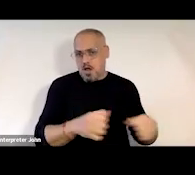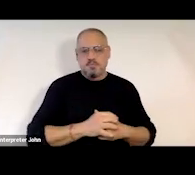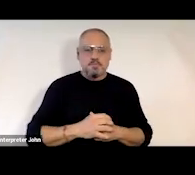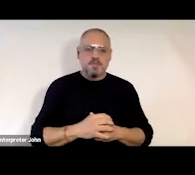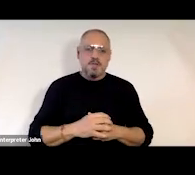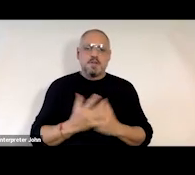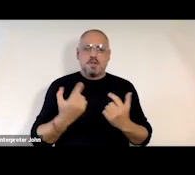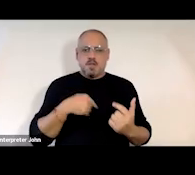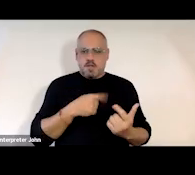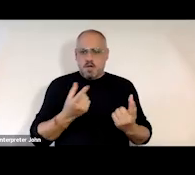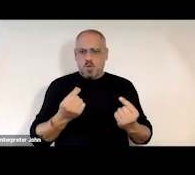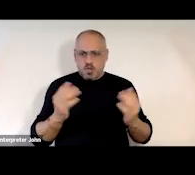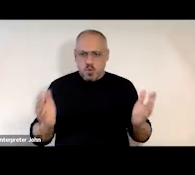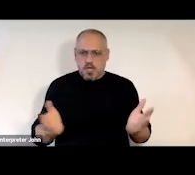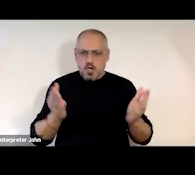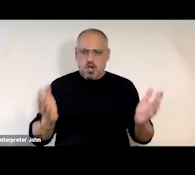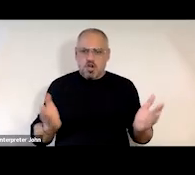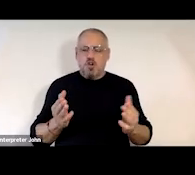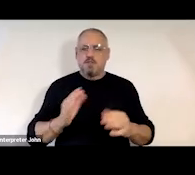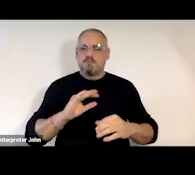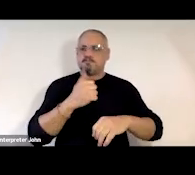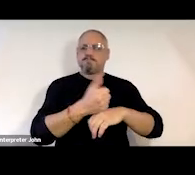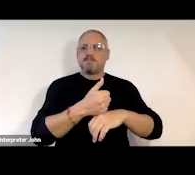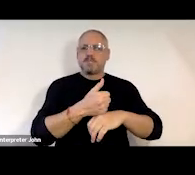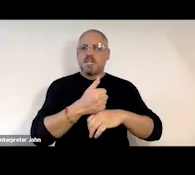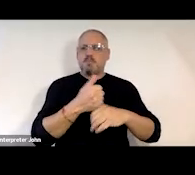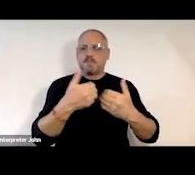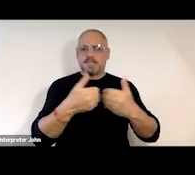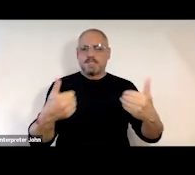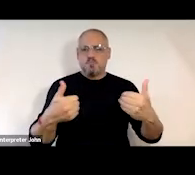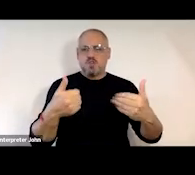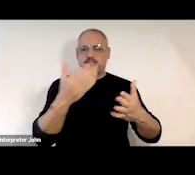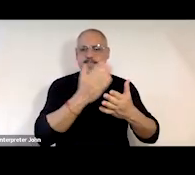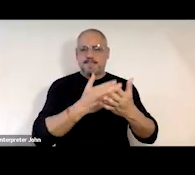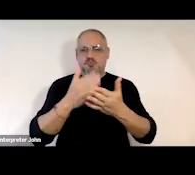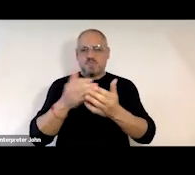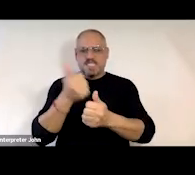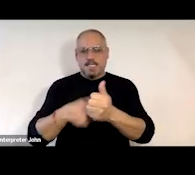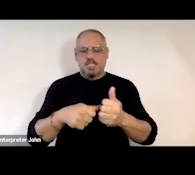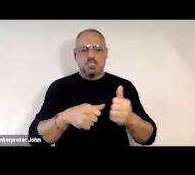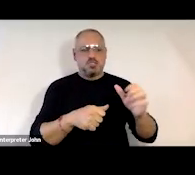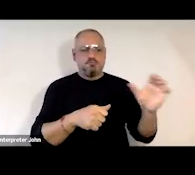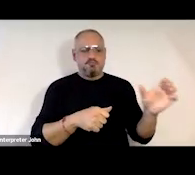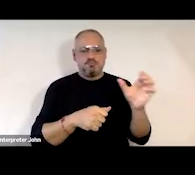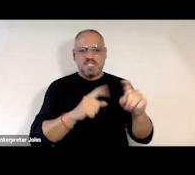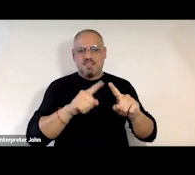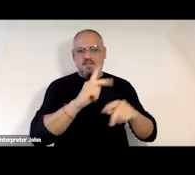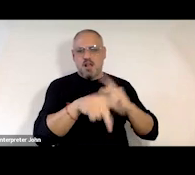we do encourage you to set up separate sections for each kind of different type of documentation.